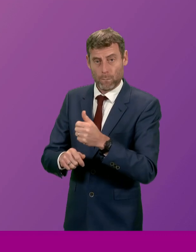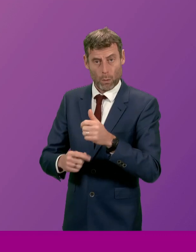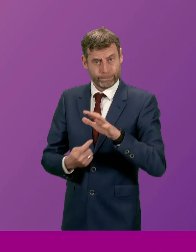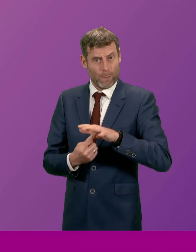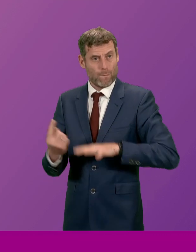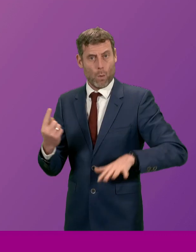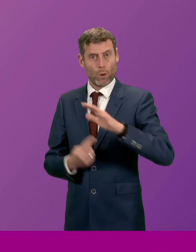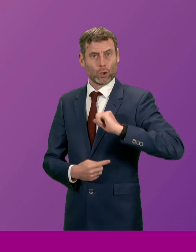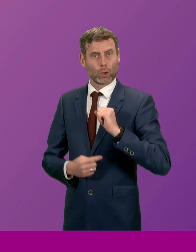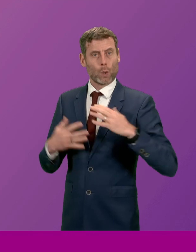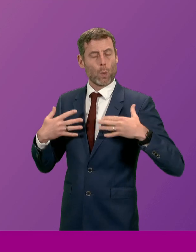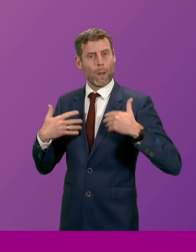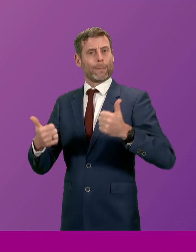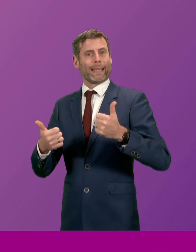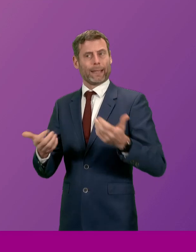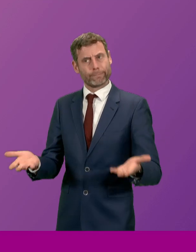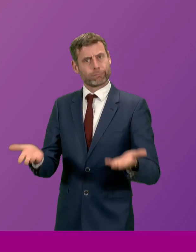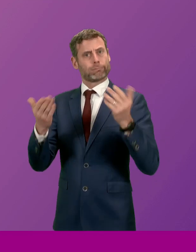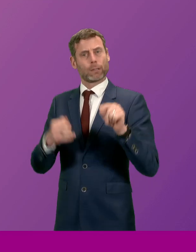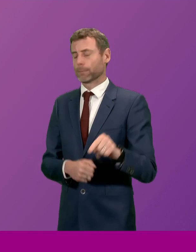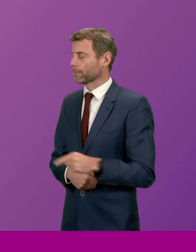I entirely understand and sympathise with the point that Clare Adamson has put to me.